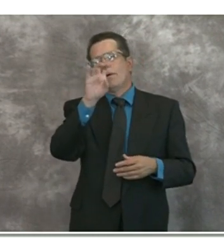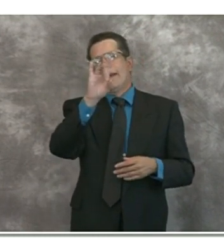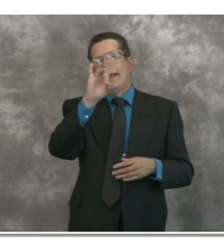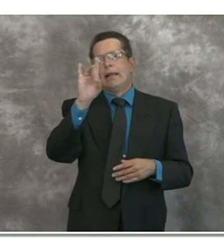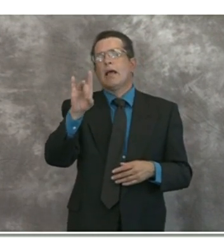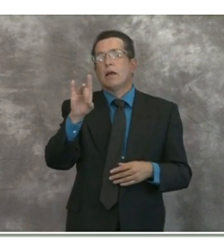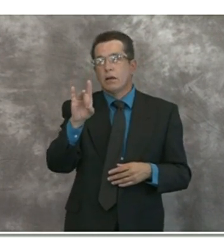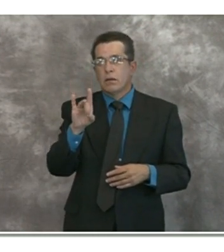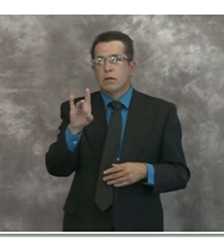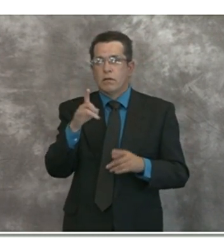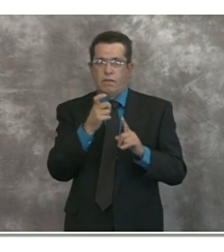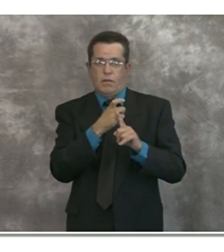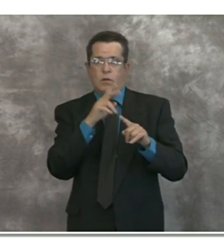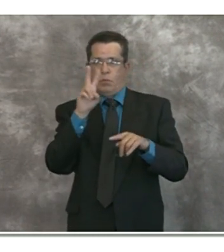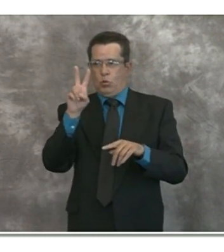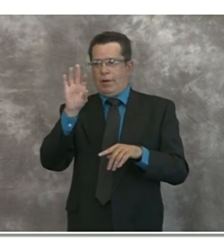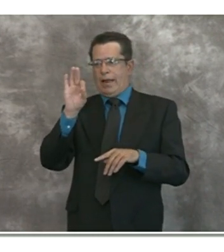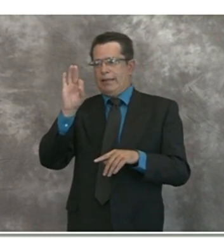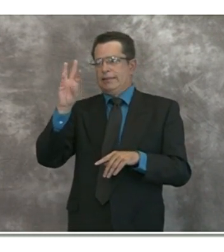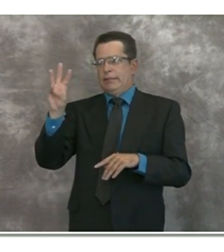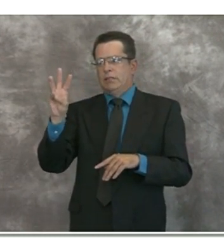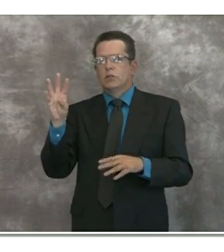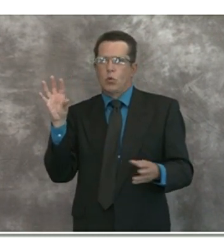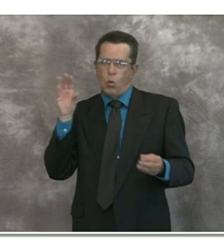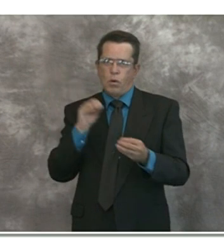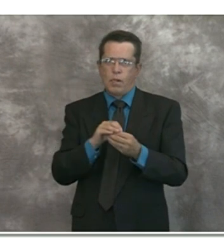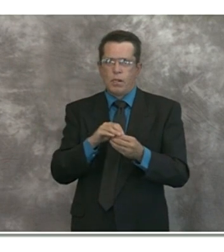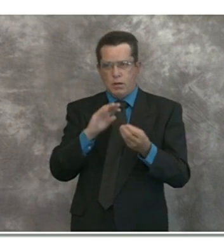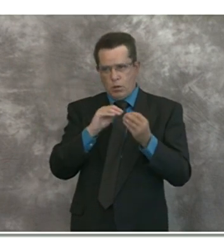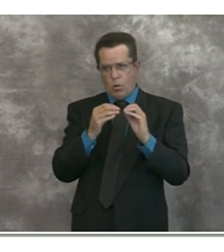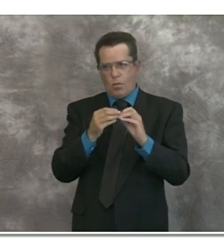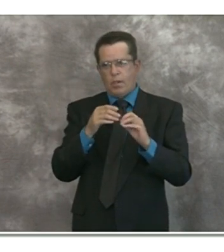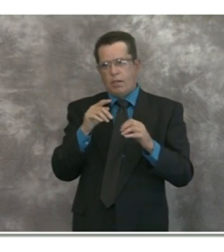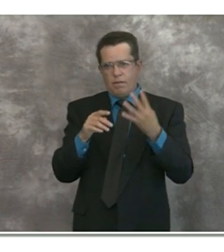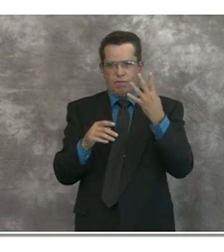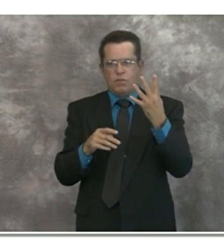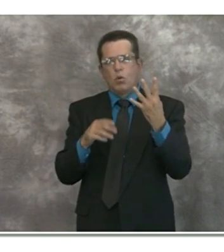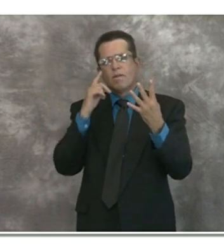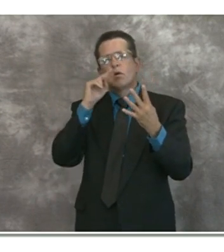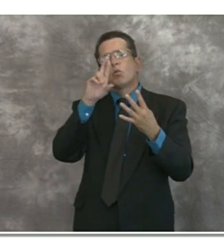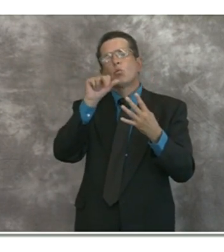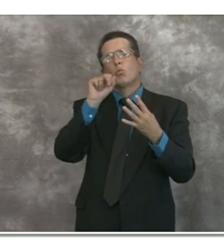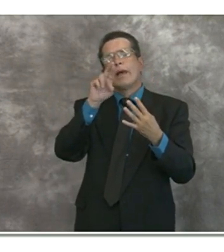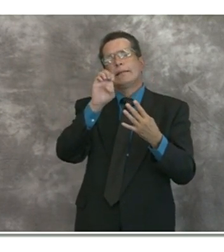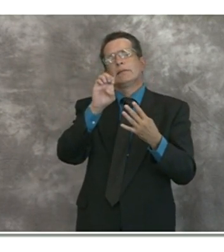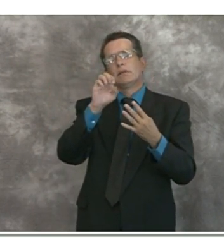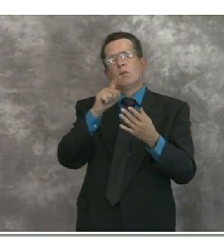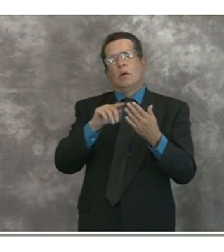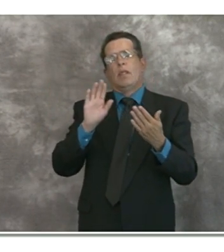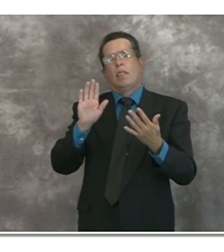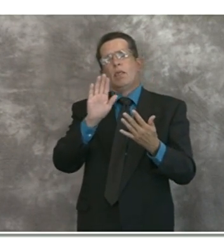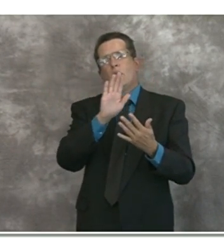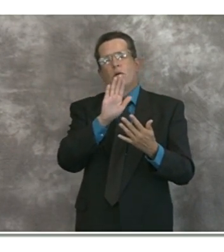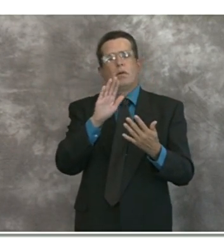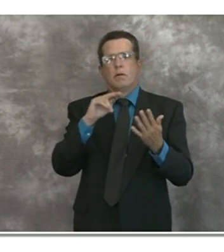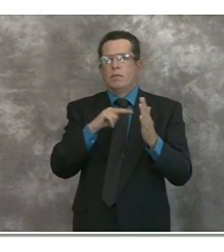UNDERLYING MEDICAL CONDITIONS. WE HAVE A DATA FOR 97% WHICH